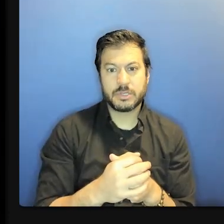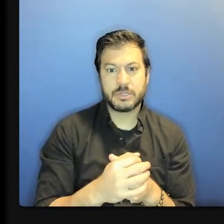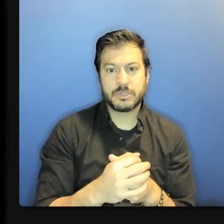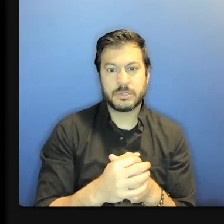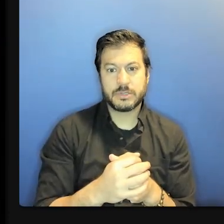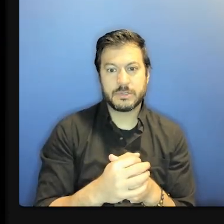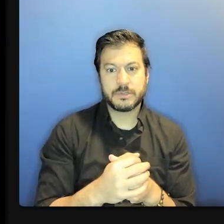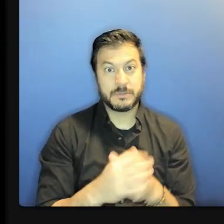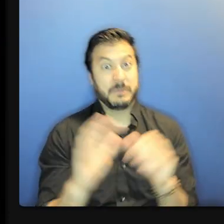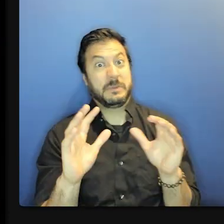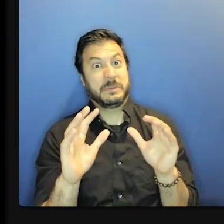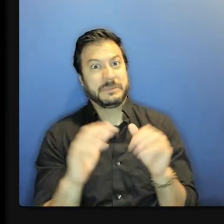[SCREECH]